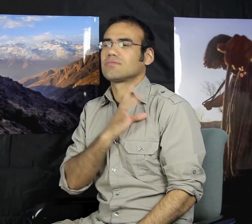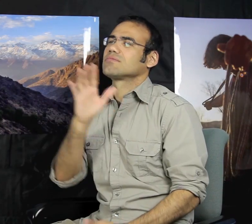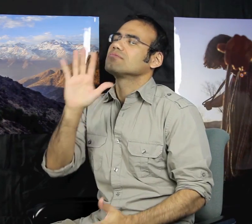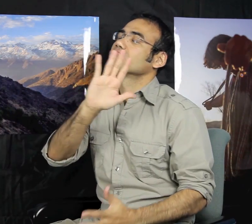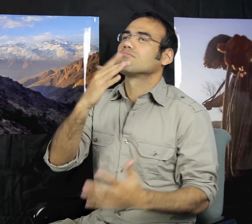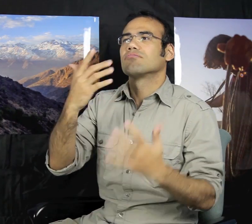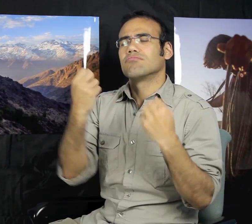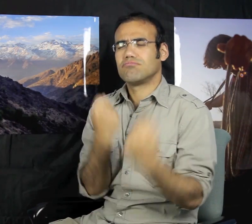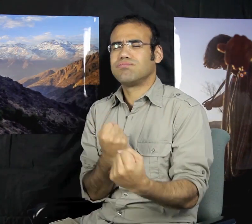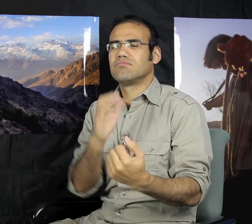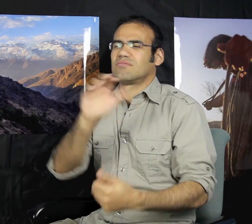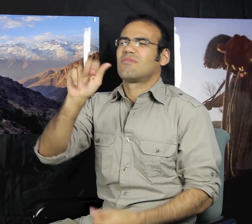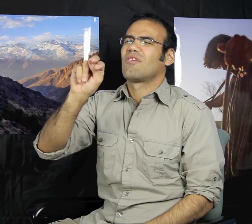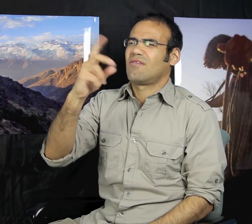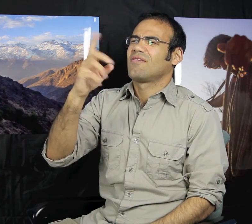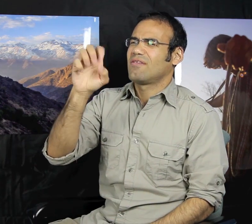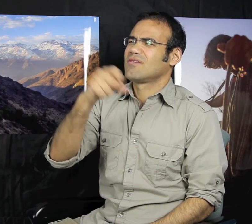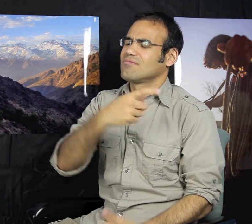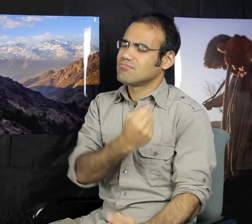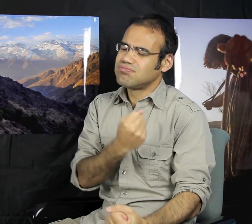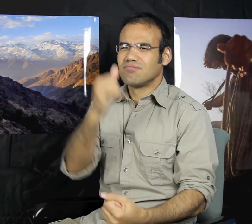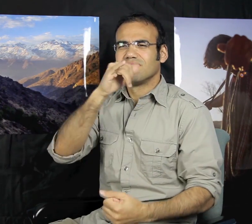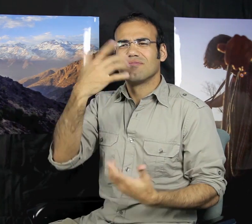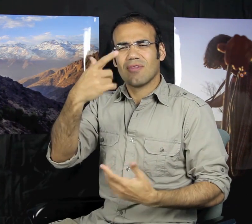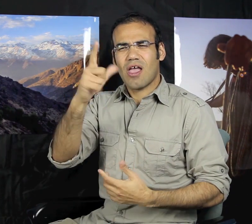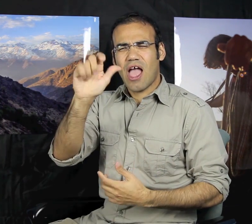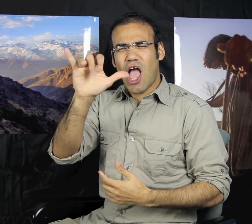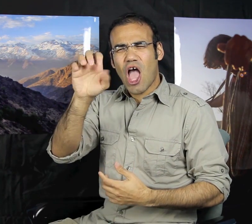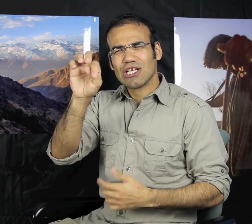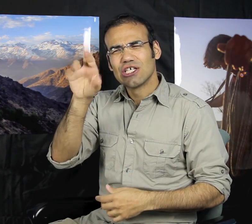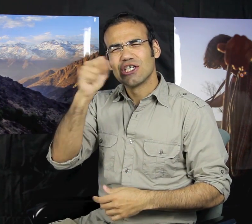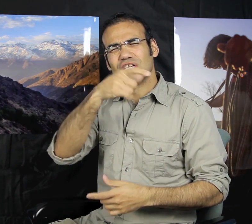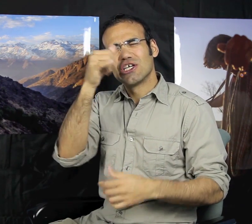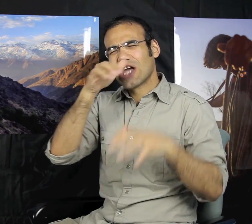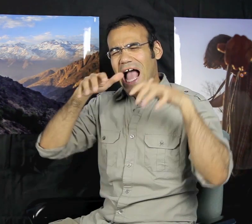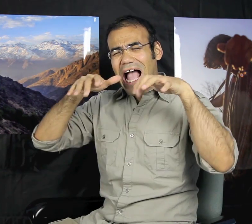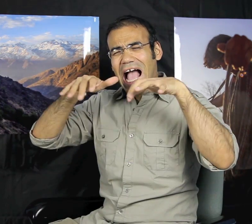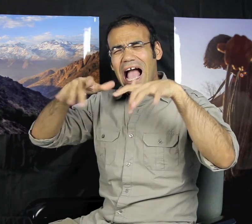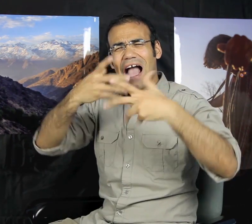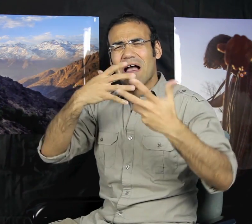Chile is full of the Andes. There were many layers to the mountains.